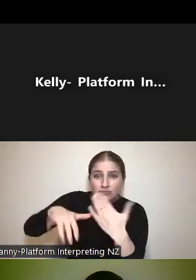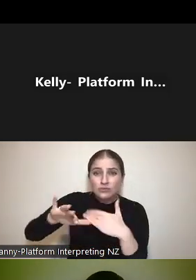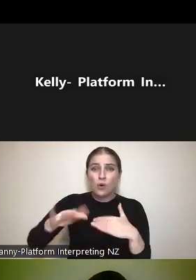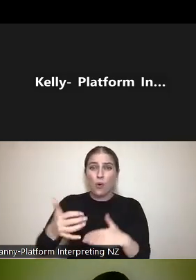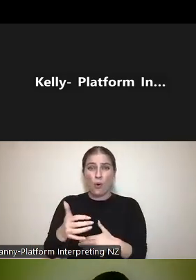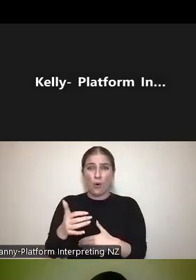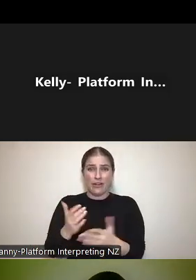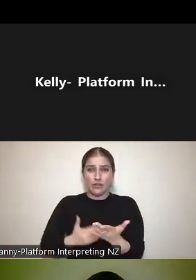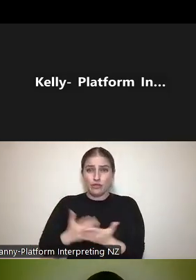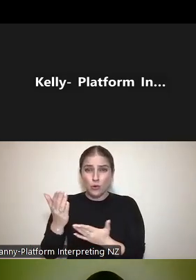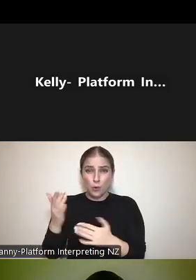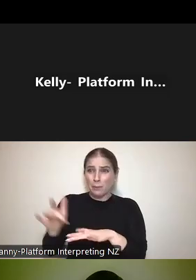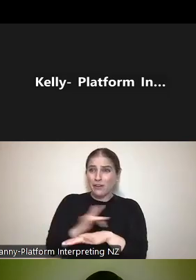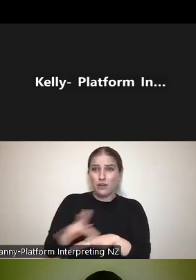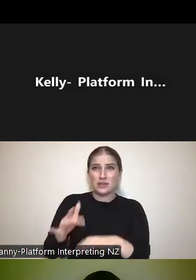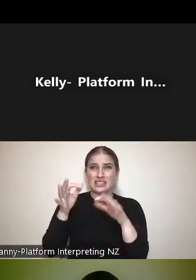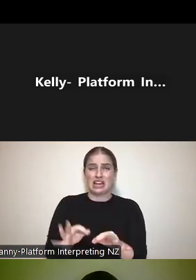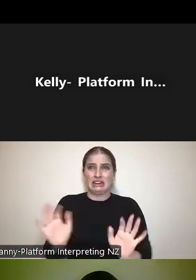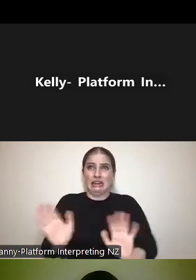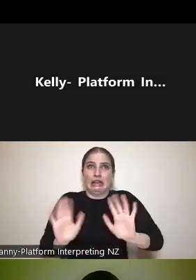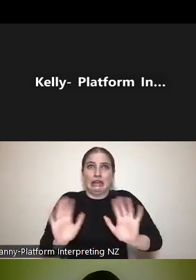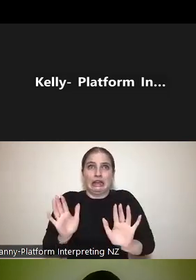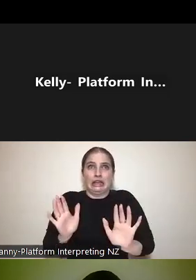and I kind of want to back out. So, good options.